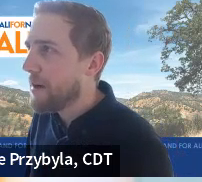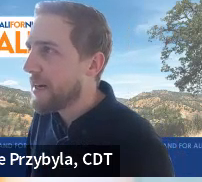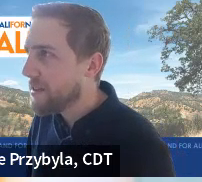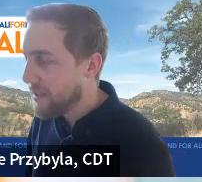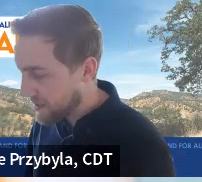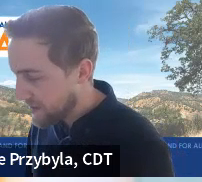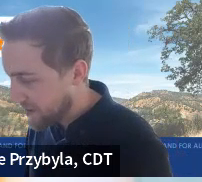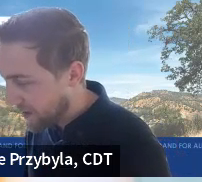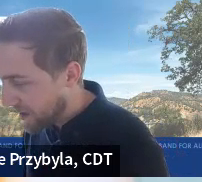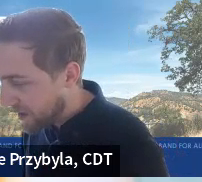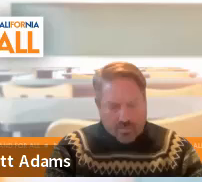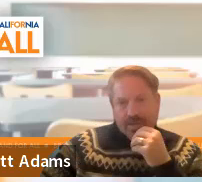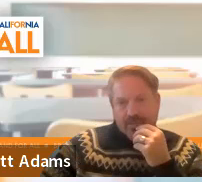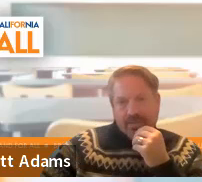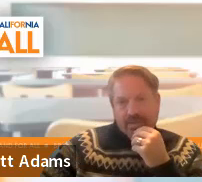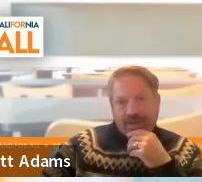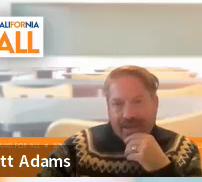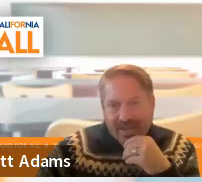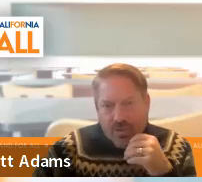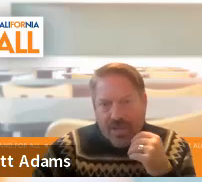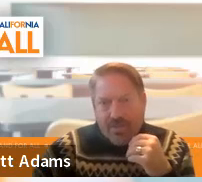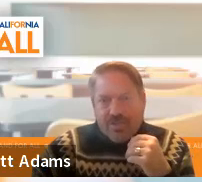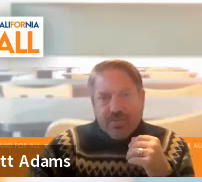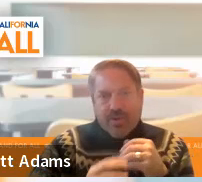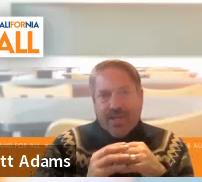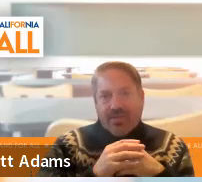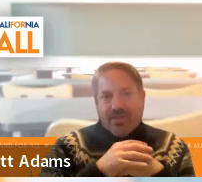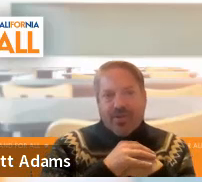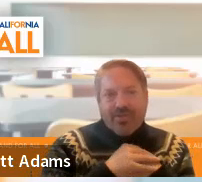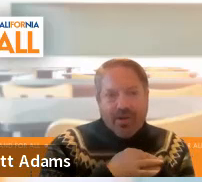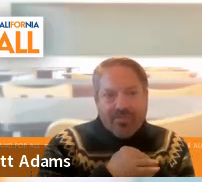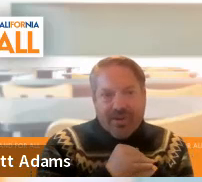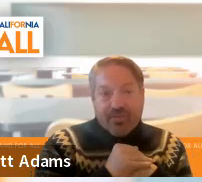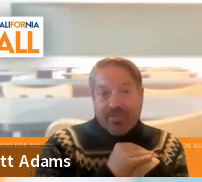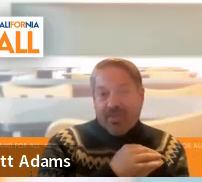come back to this. Yeah. Oh, go ahead, Scott. I would just point out that there are a very